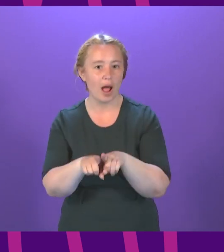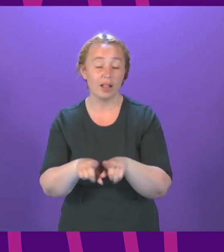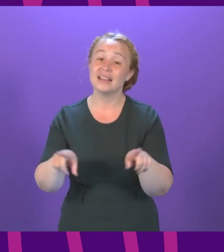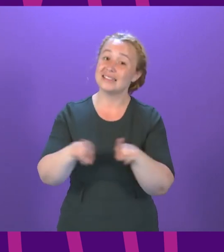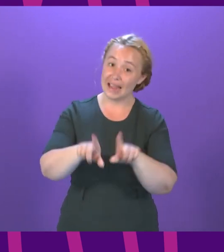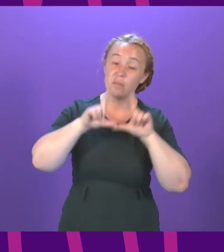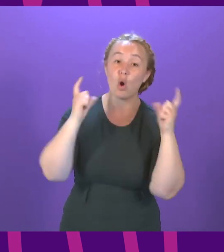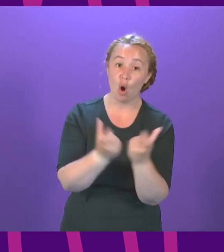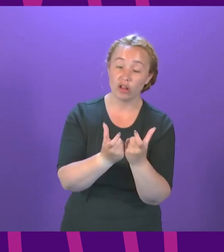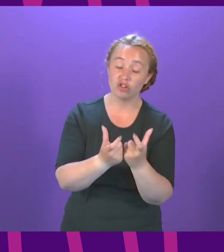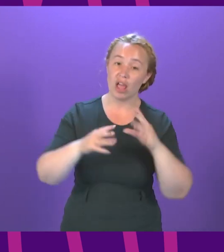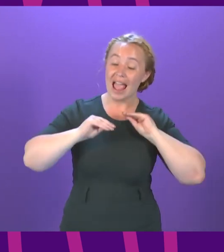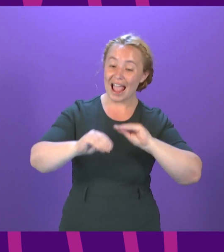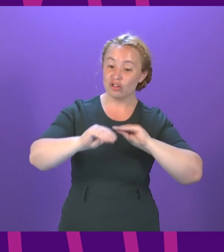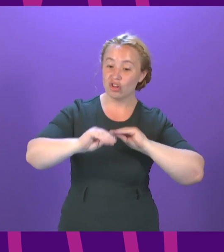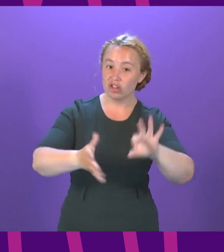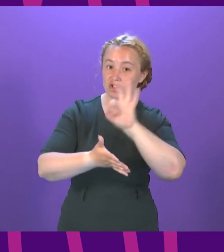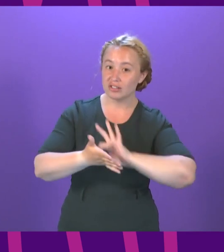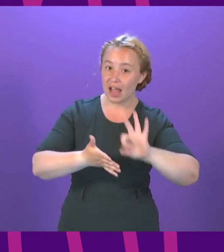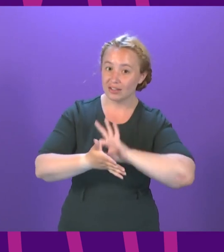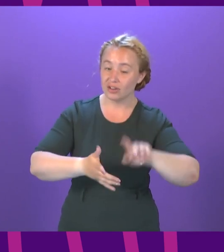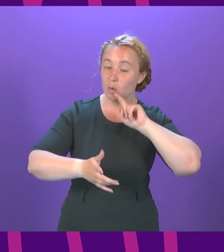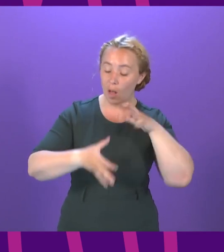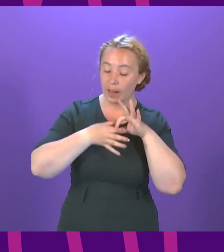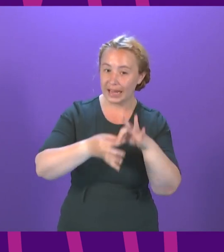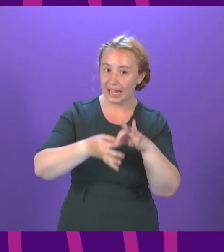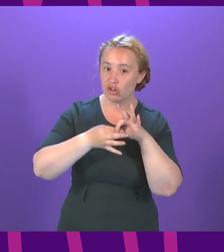know that the education secretary will seek to engage more with members on all those issues.